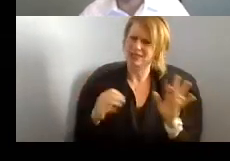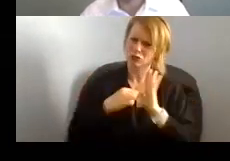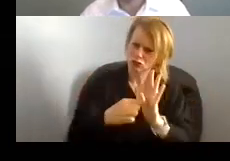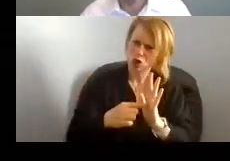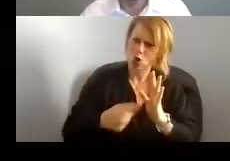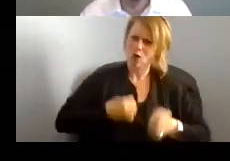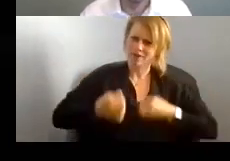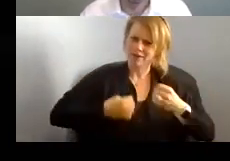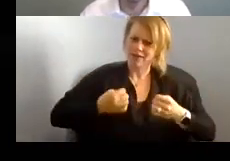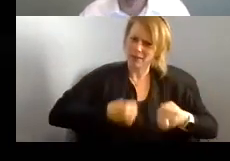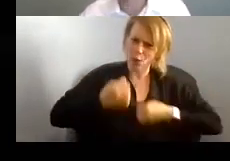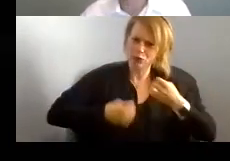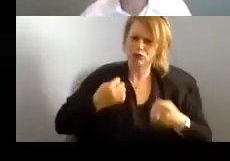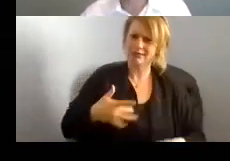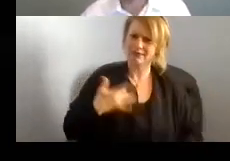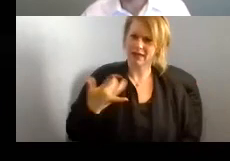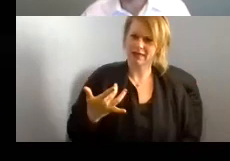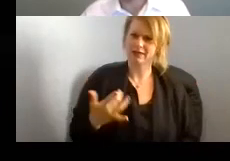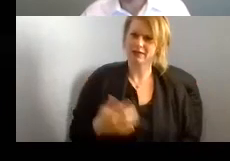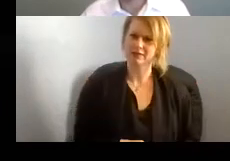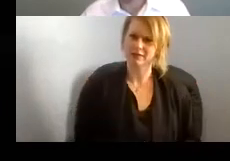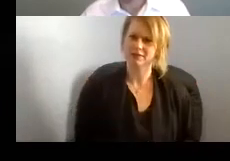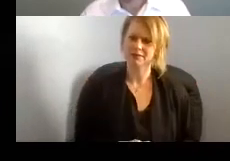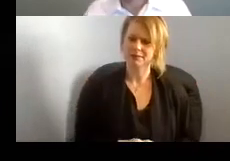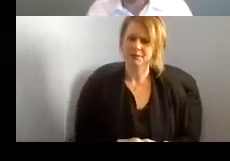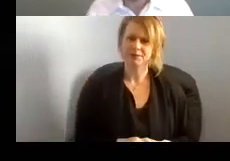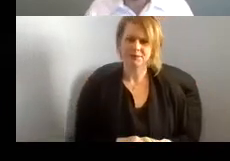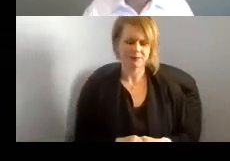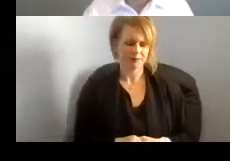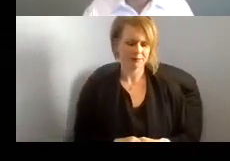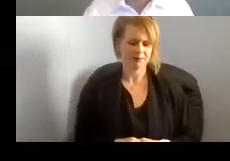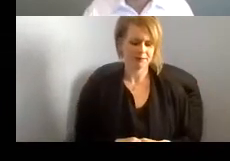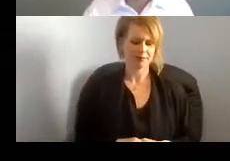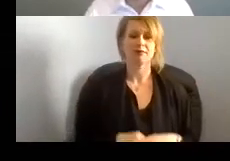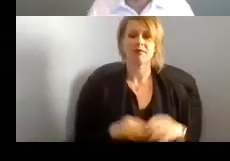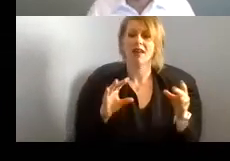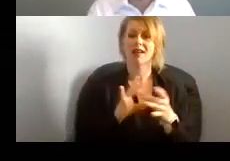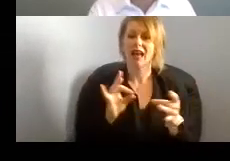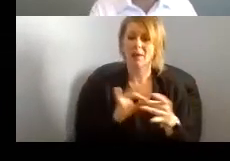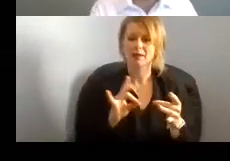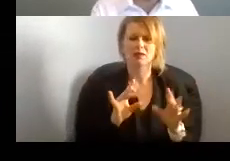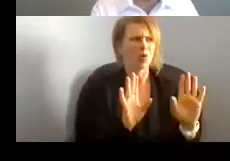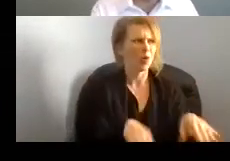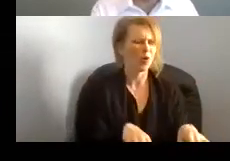but don’t state you know exactly how other people feel. Comments such as, I realize this must be extremely difficult for you,